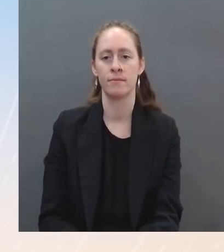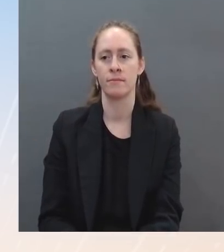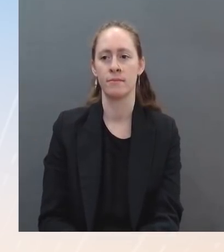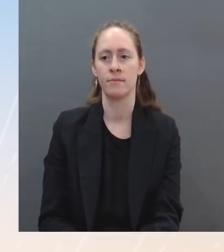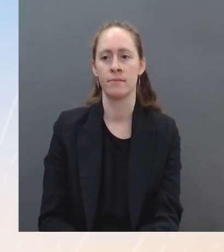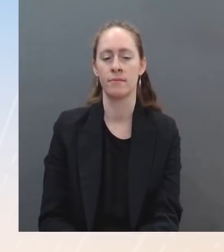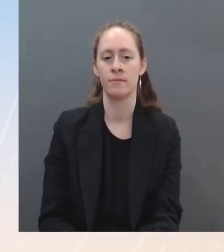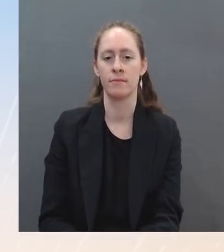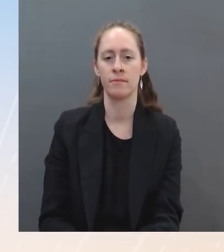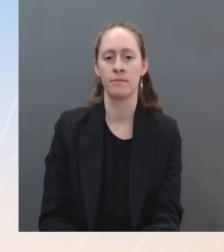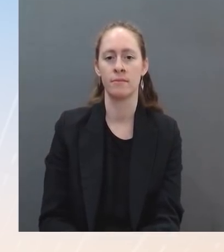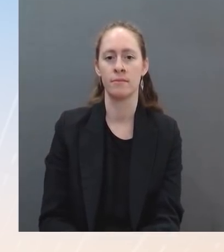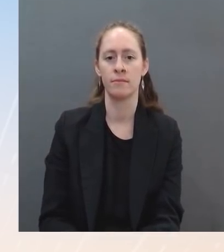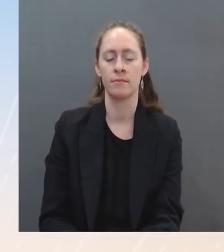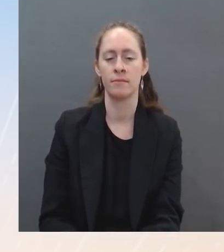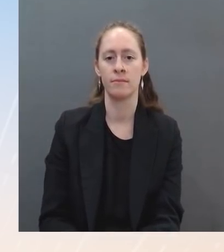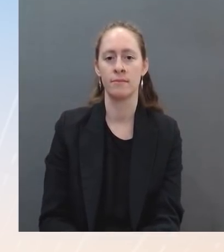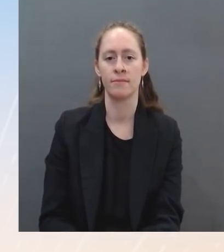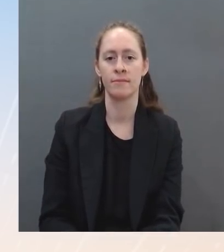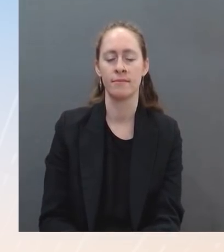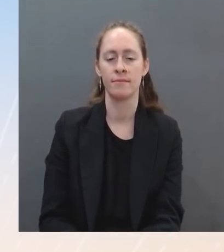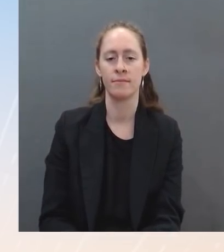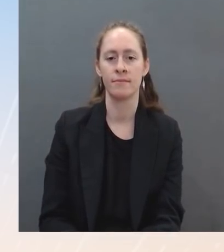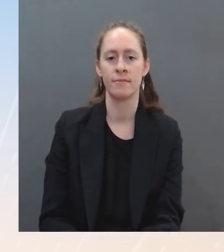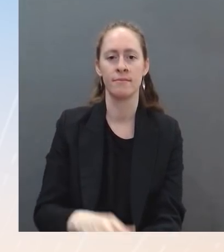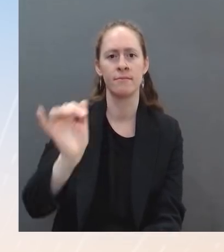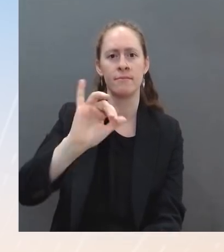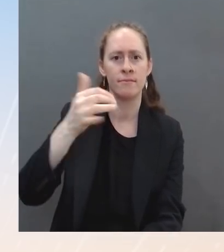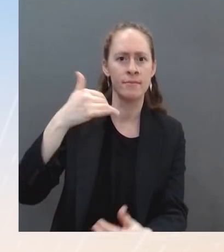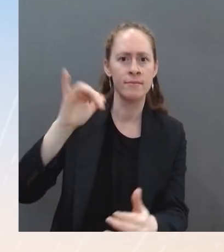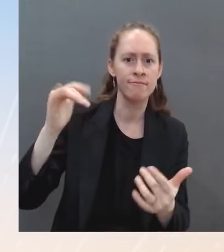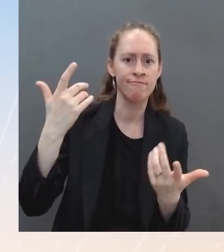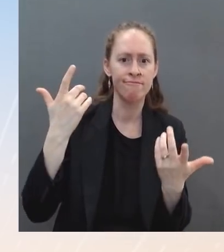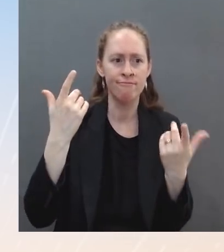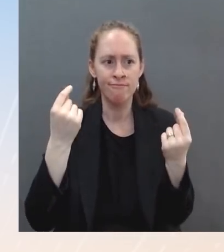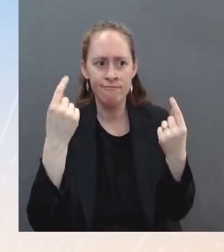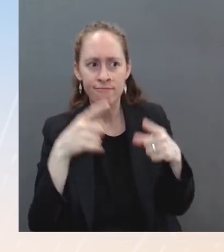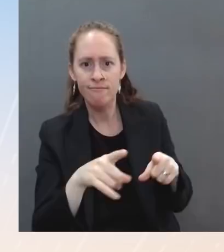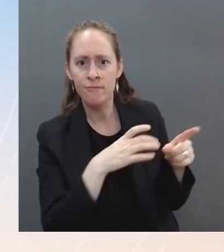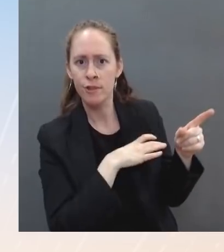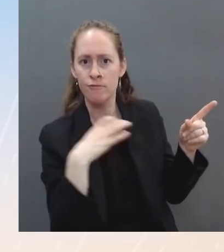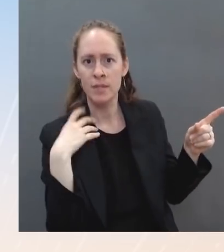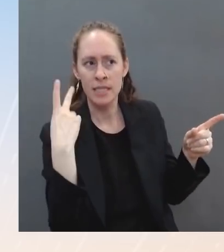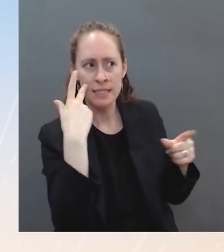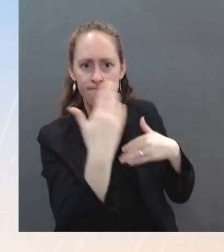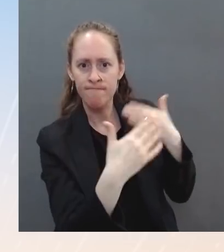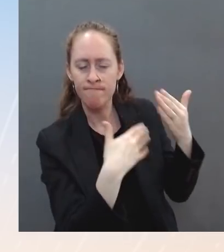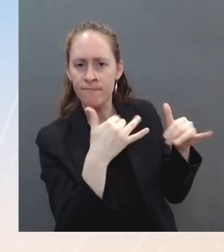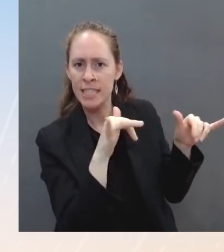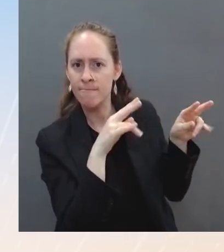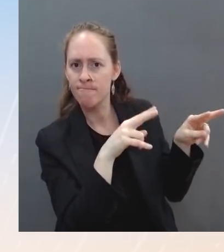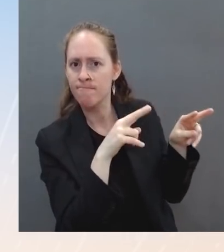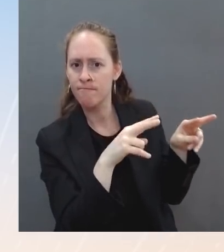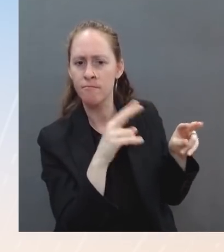But, again, the President is not taking anything off the table at this stage. Alex. The Press: European countries have rejected